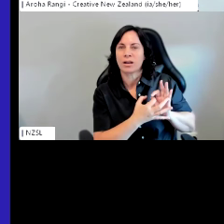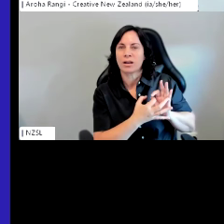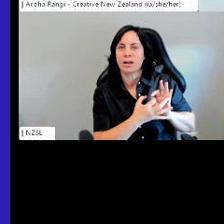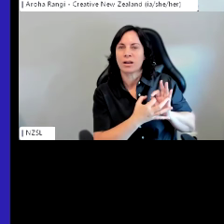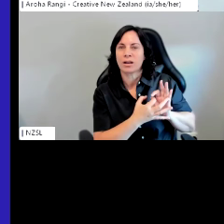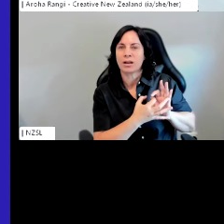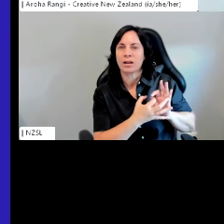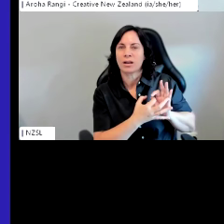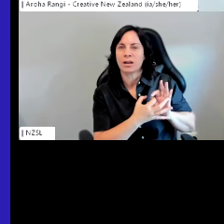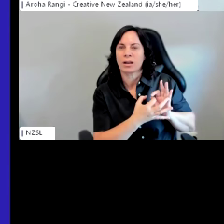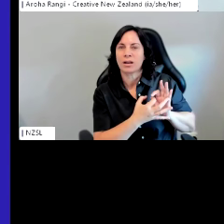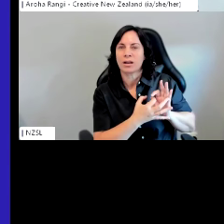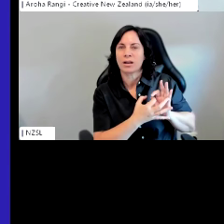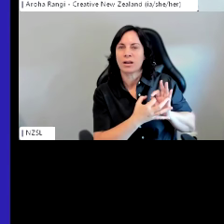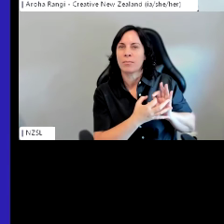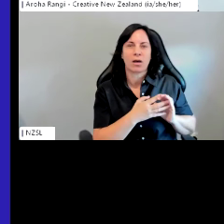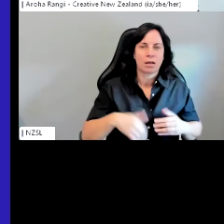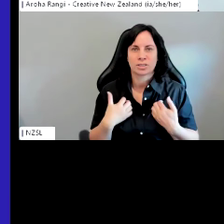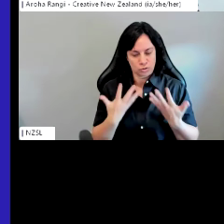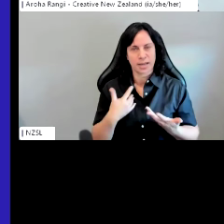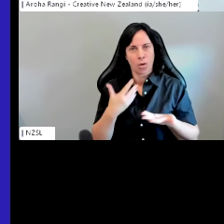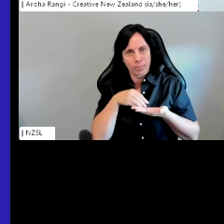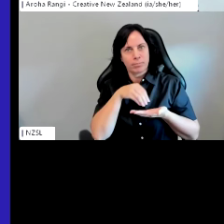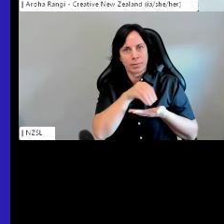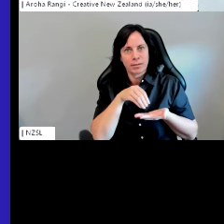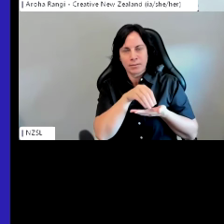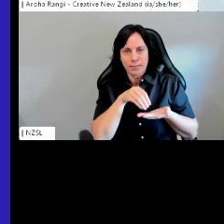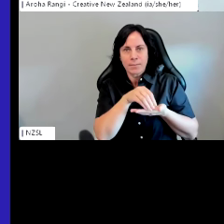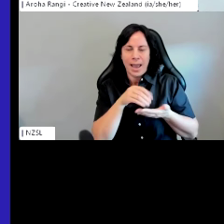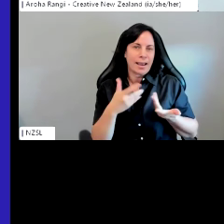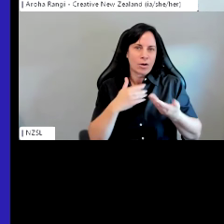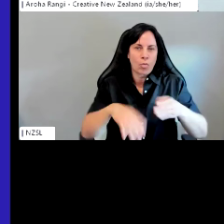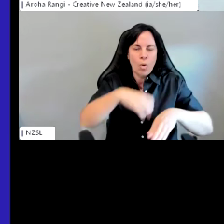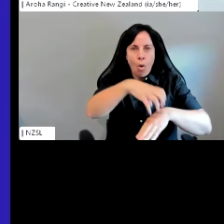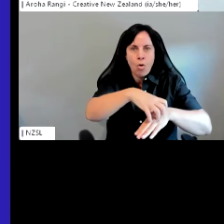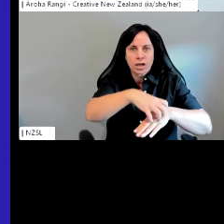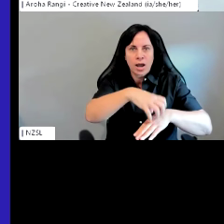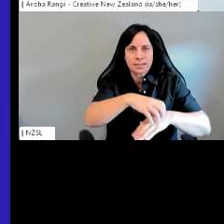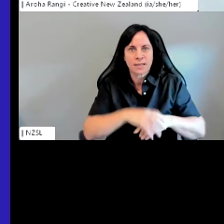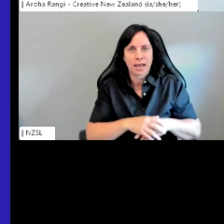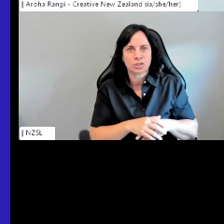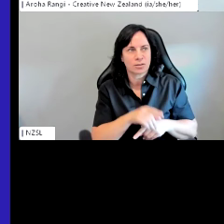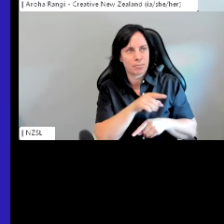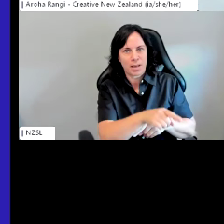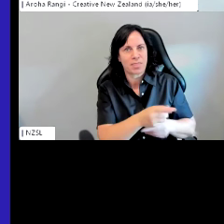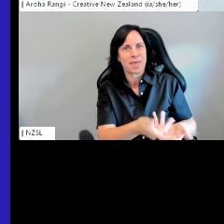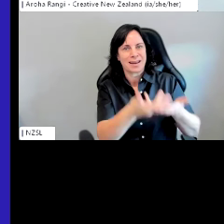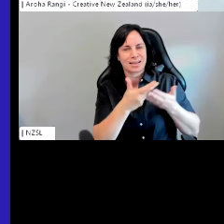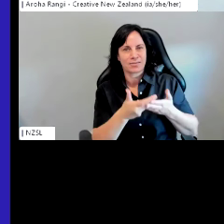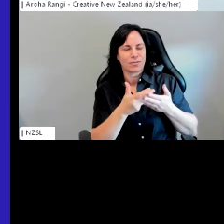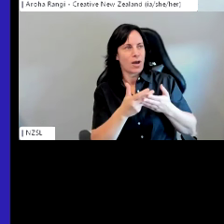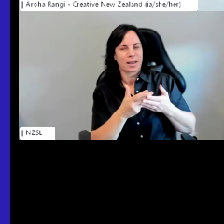um a rather unreliable and capricious organization that's providing hostile environments. Um we're